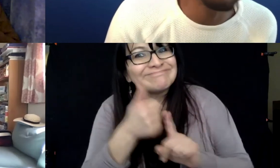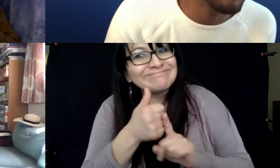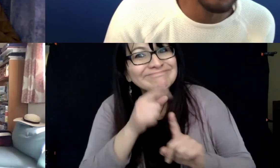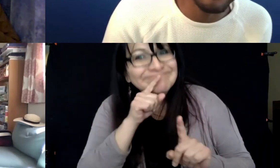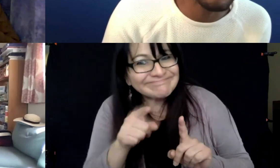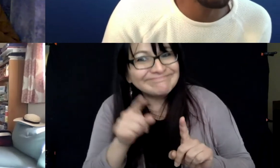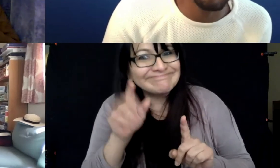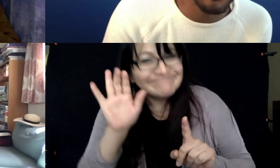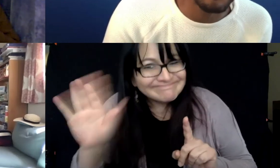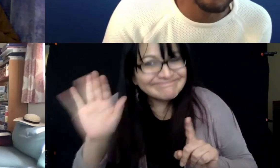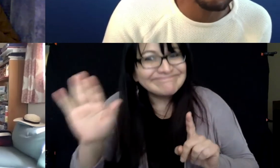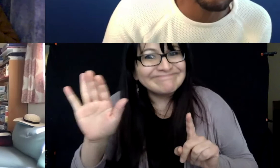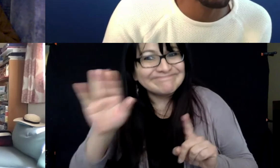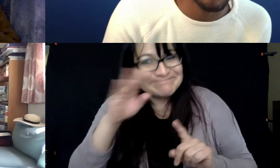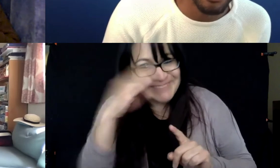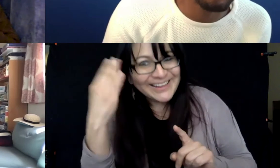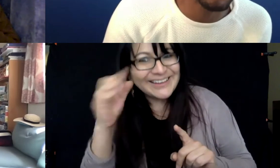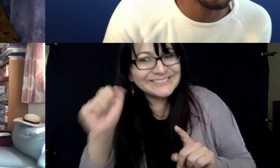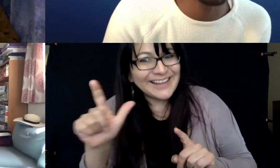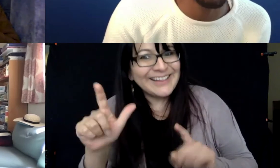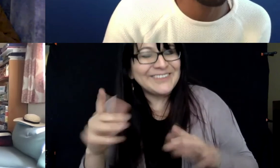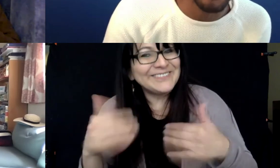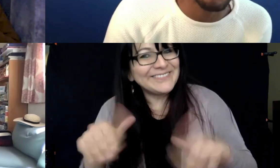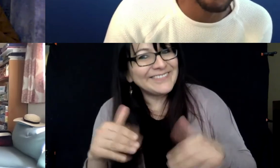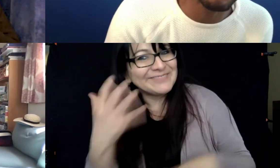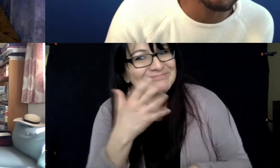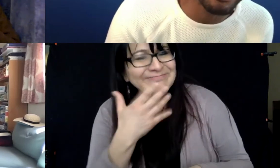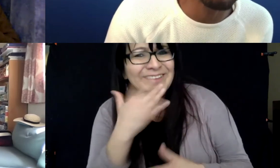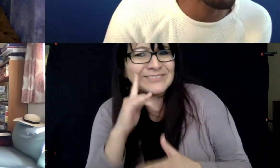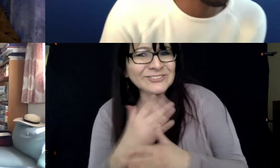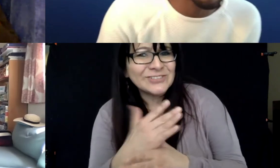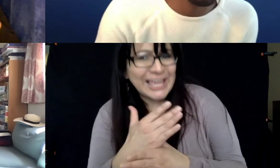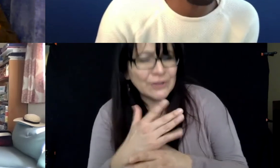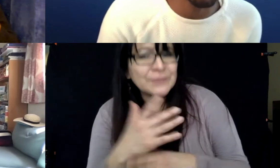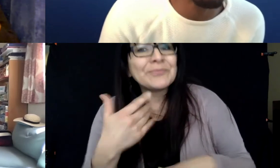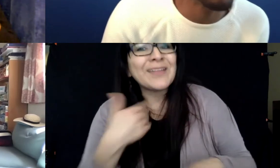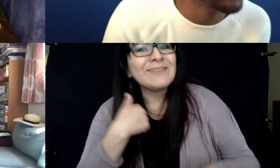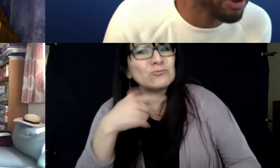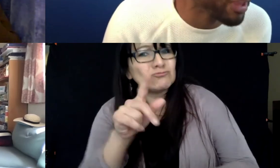again didn't realize that this was actually you know black asl so wow thank you for sharing thank